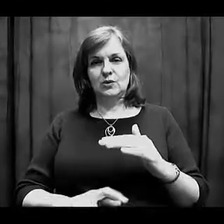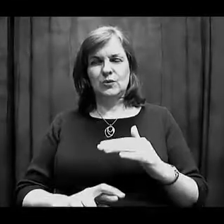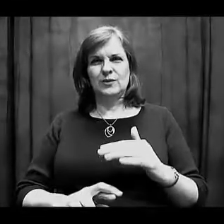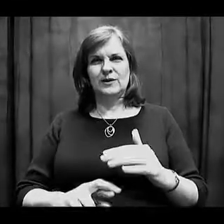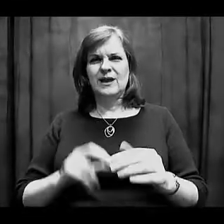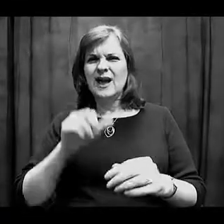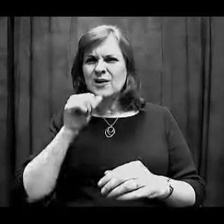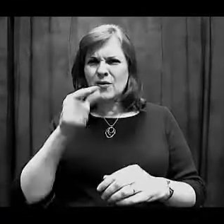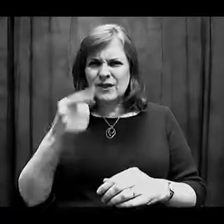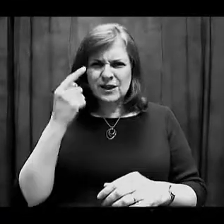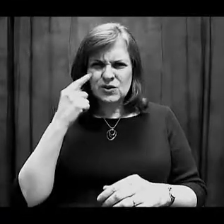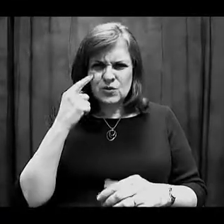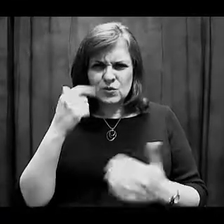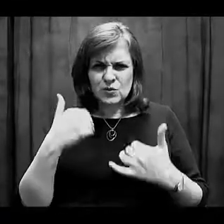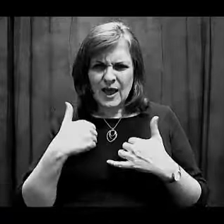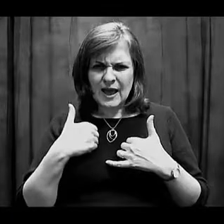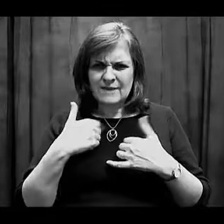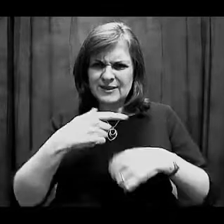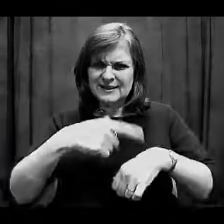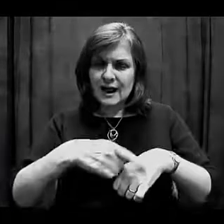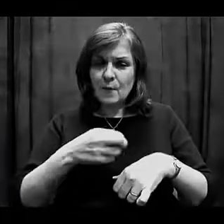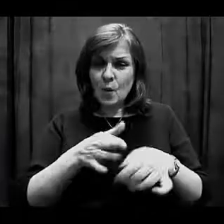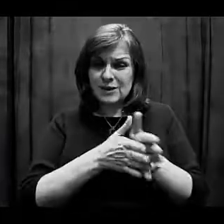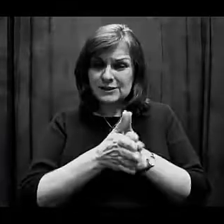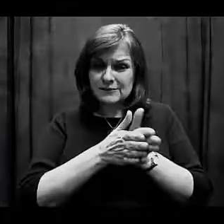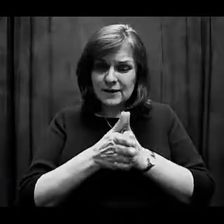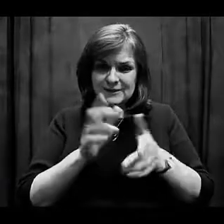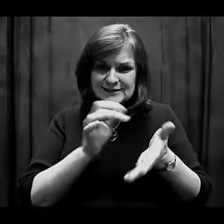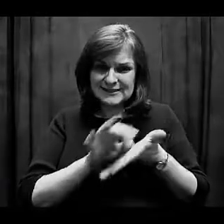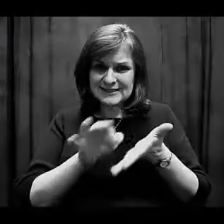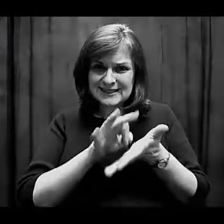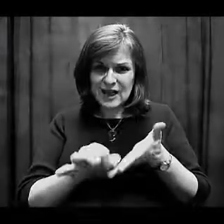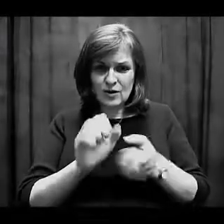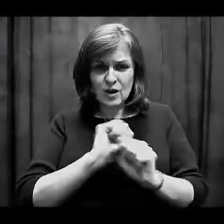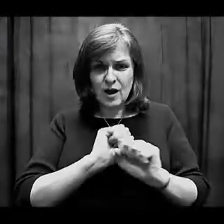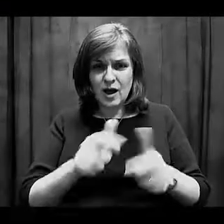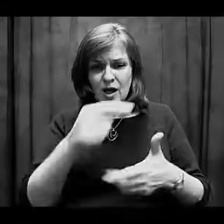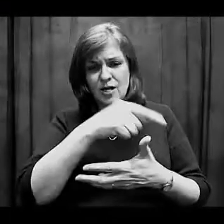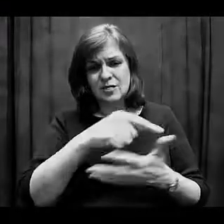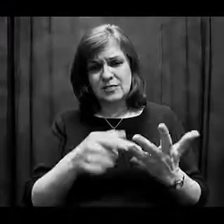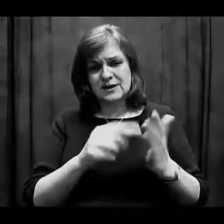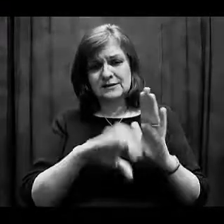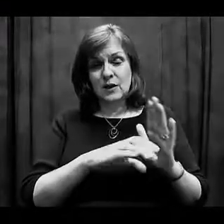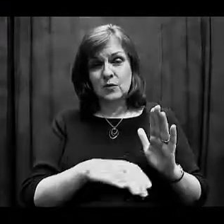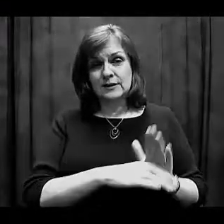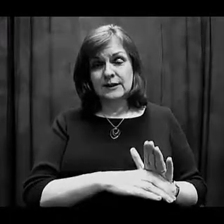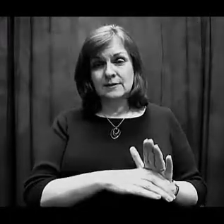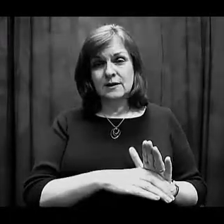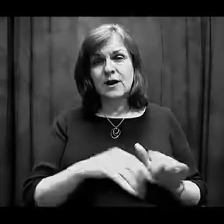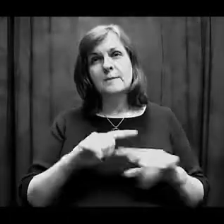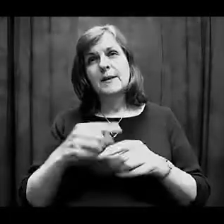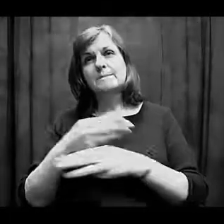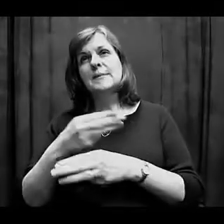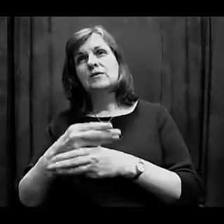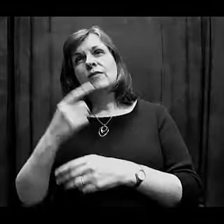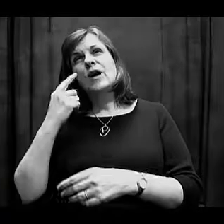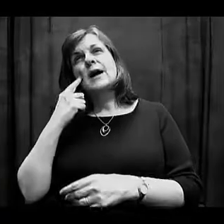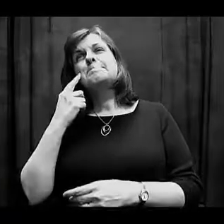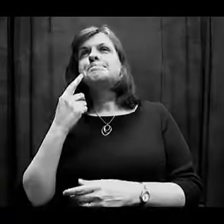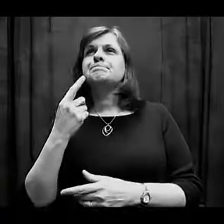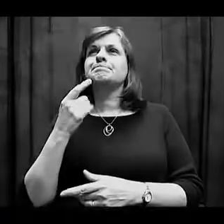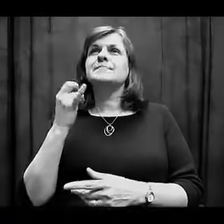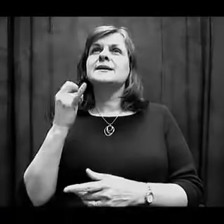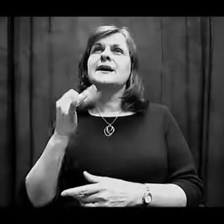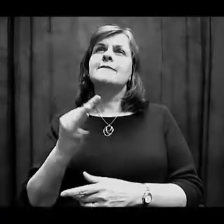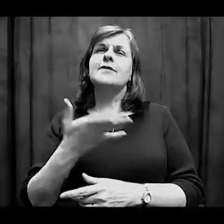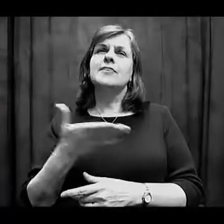I don't think you have the time now or the desire to count all of these characteristics but it started to get him to think - well alright if